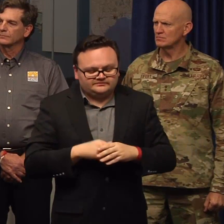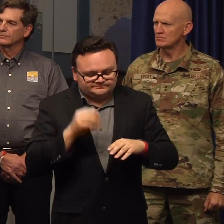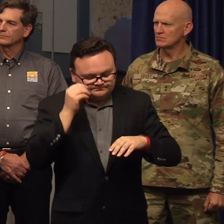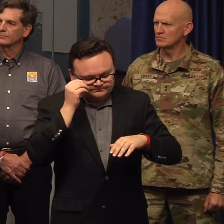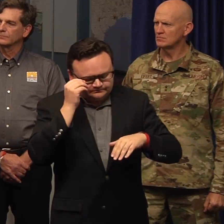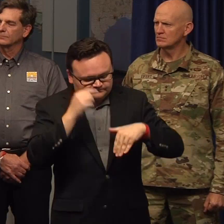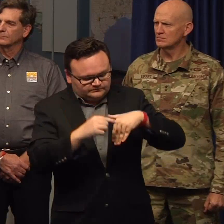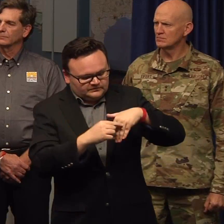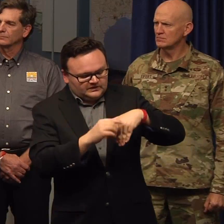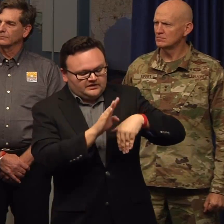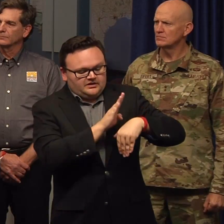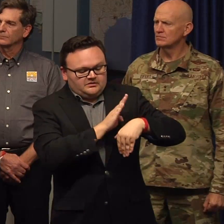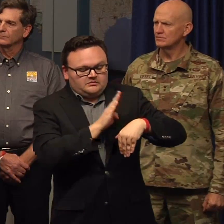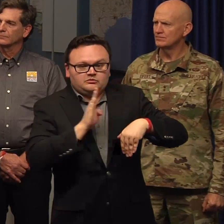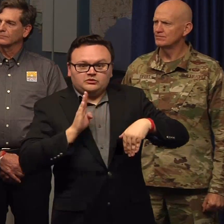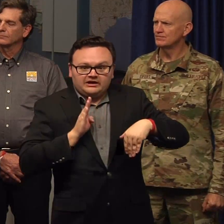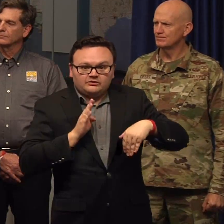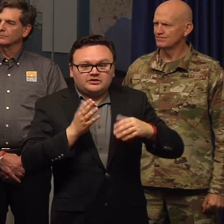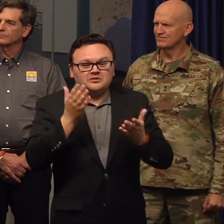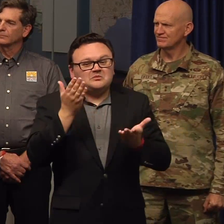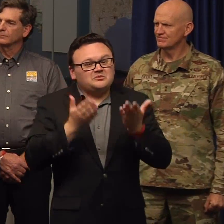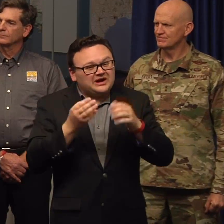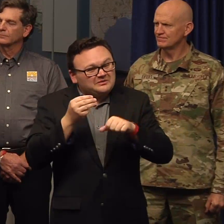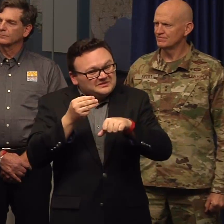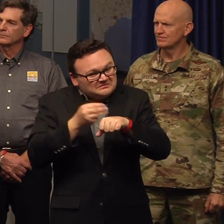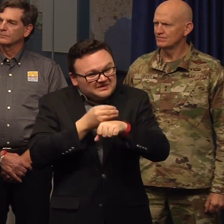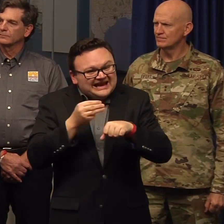OUR COUNTIES OR CLOSE TO DON'T HAVE ANY POSITIVE TEST YET SO